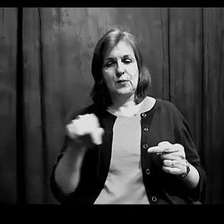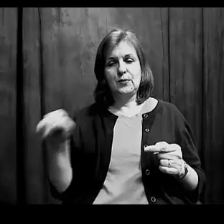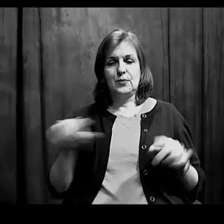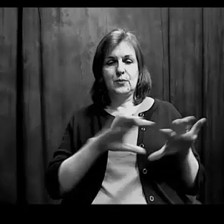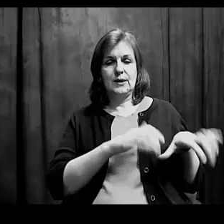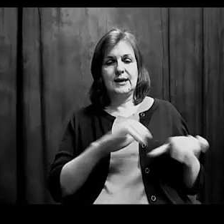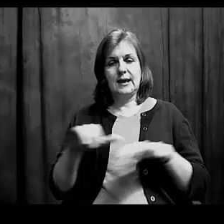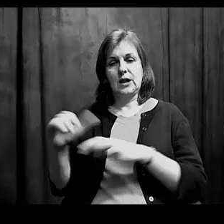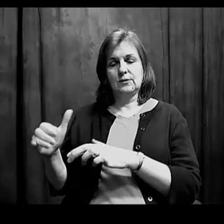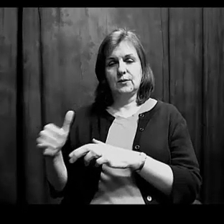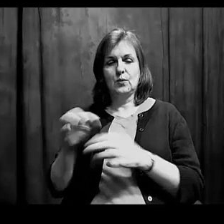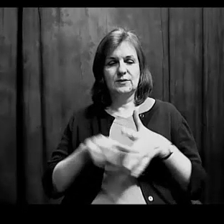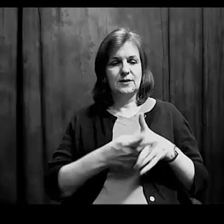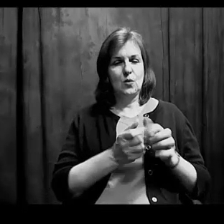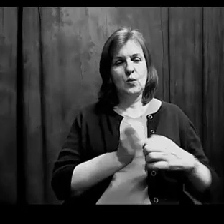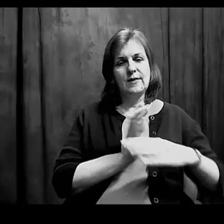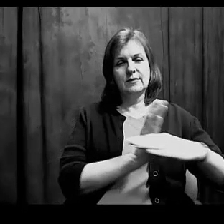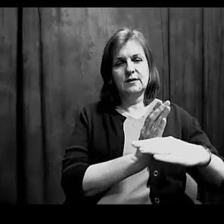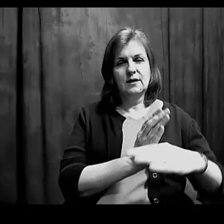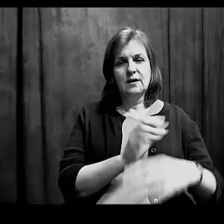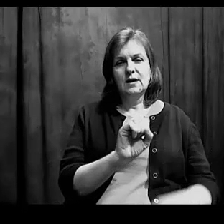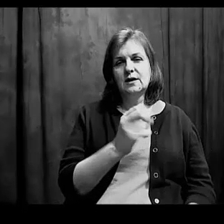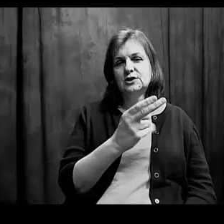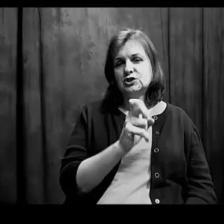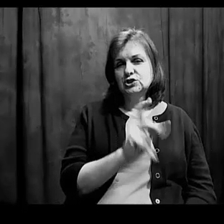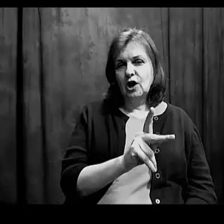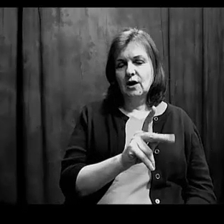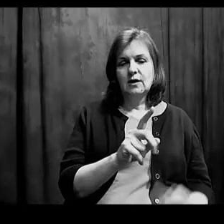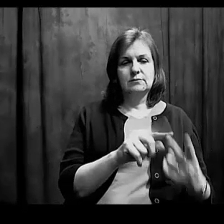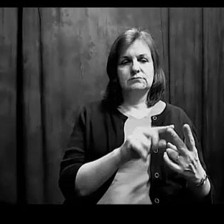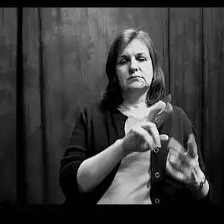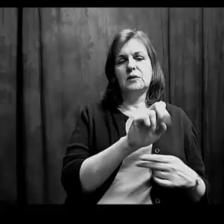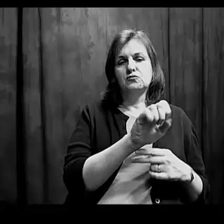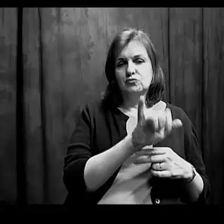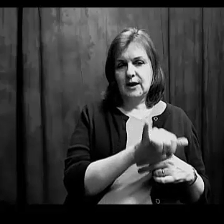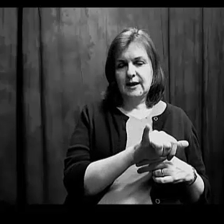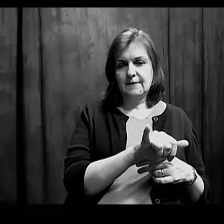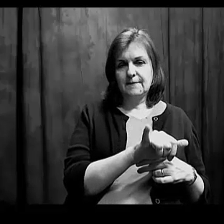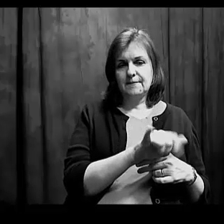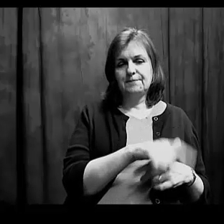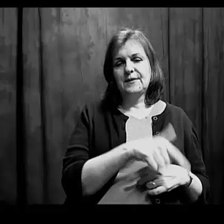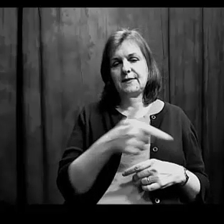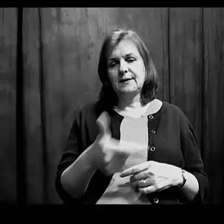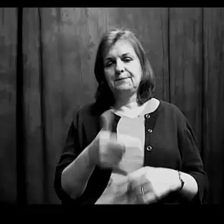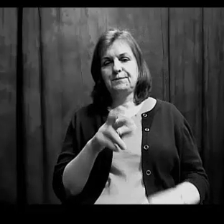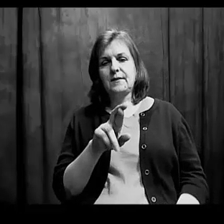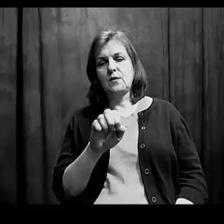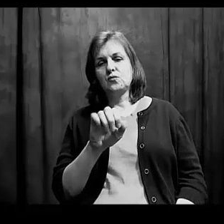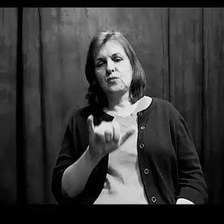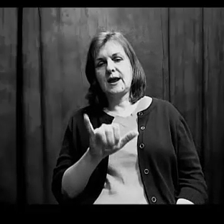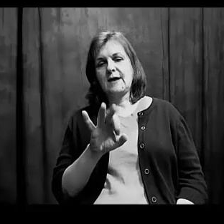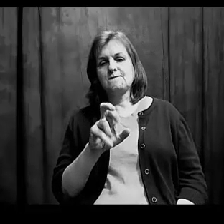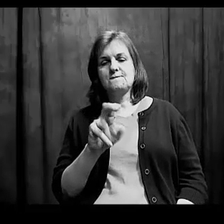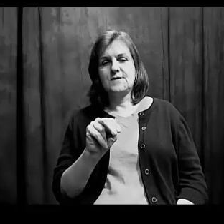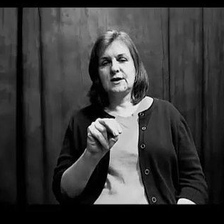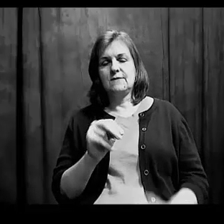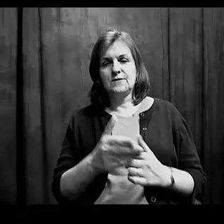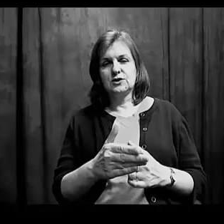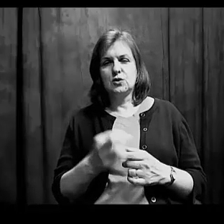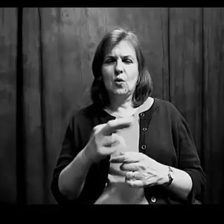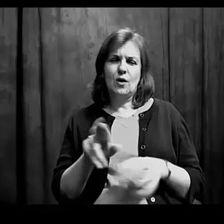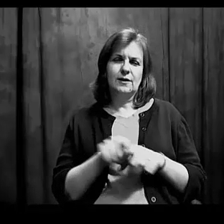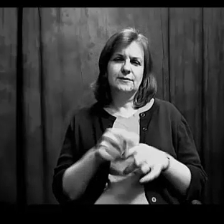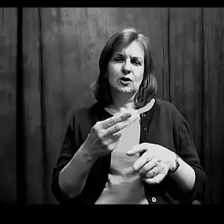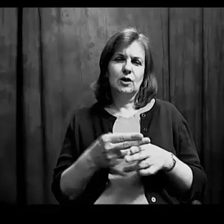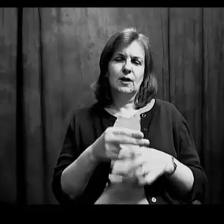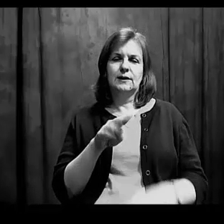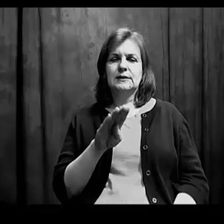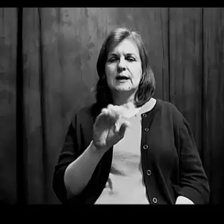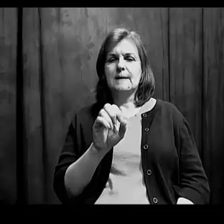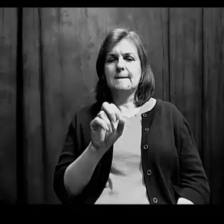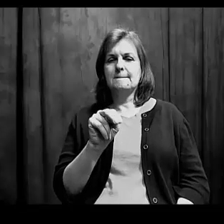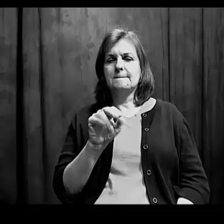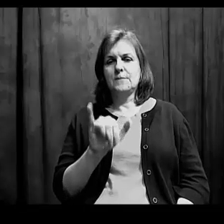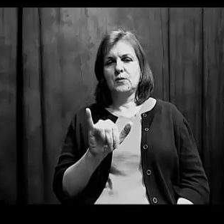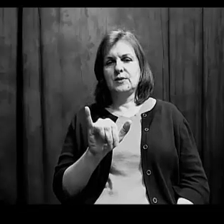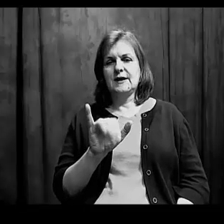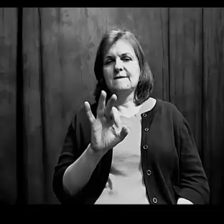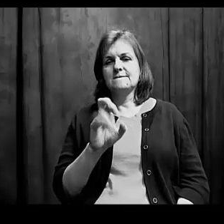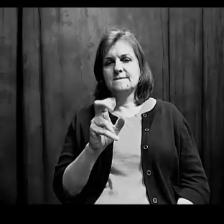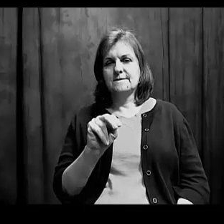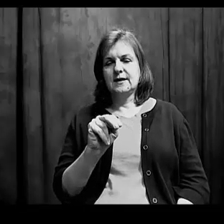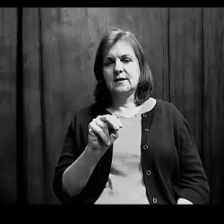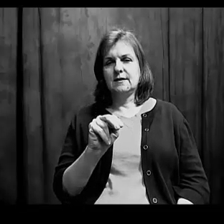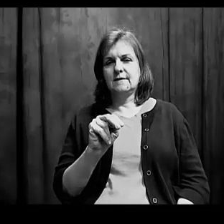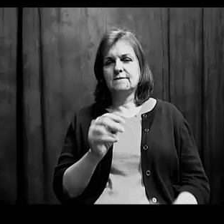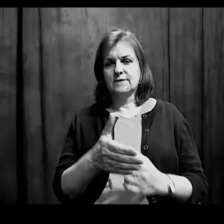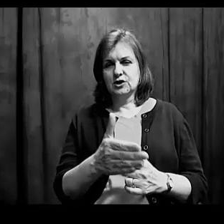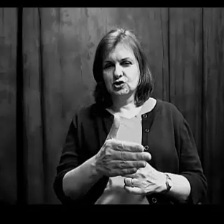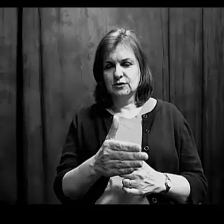we actually start with the sharks and rays and then eventually move into ray-finned fish or what we call our bony-finned fish